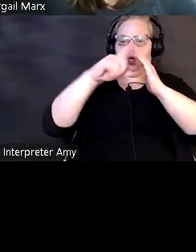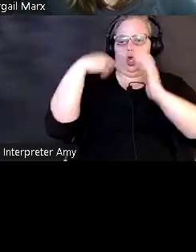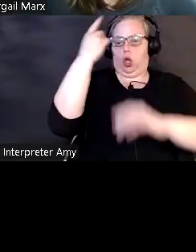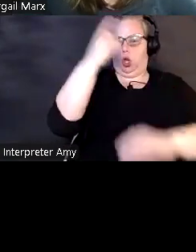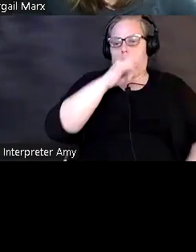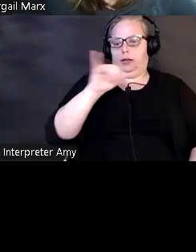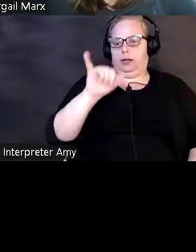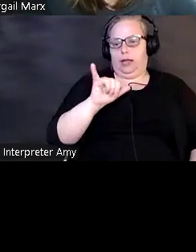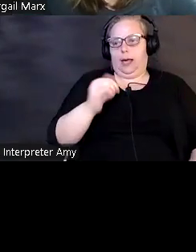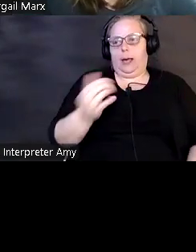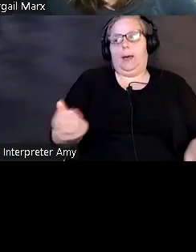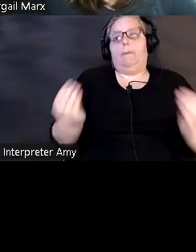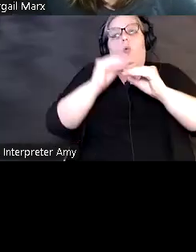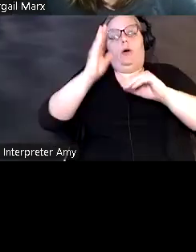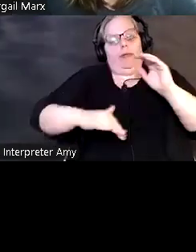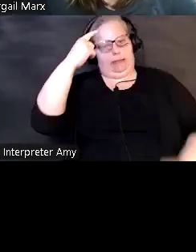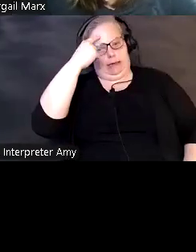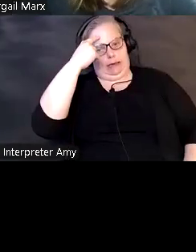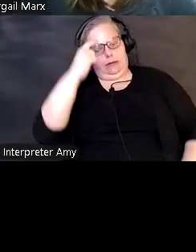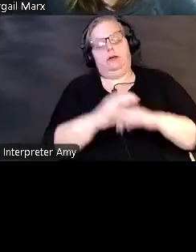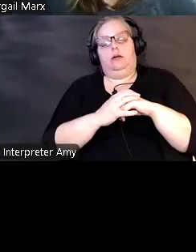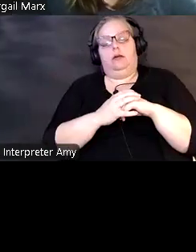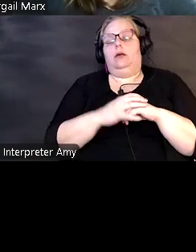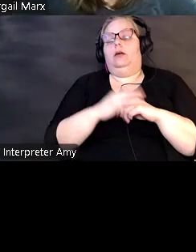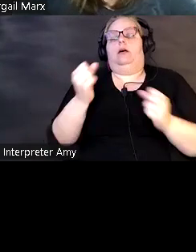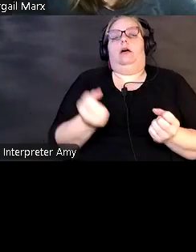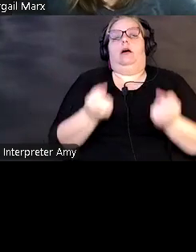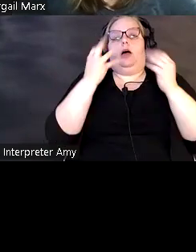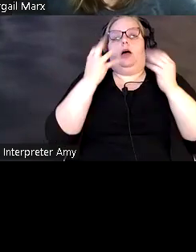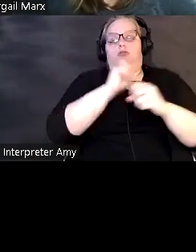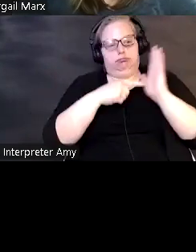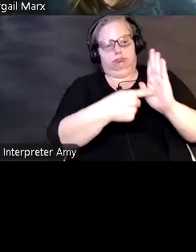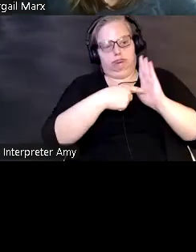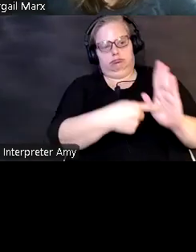The amount of modeling needed for somebody to start producing that same language,